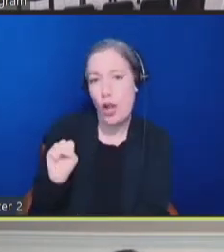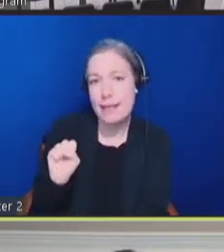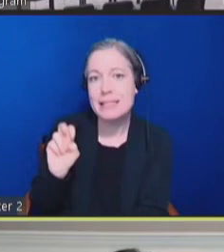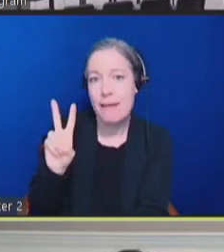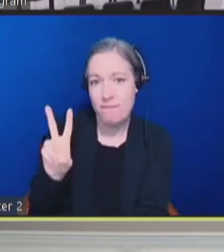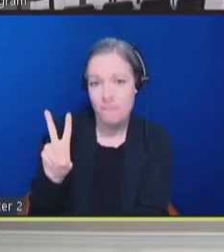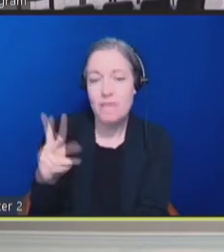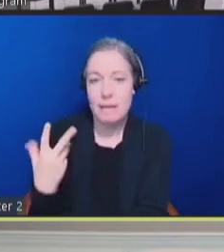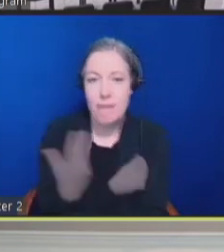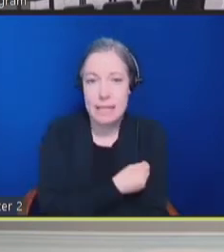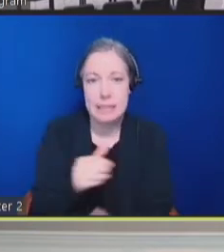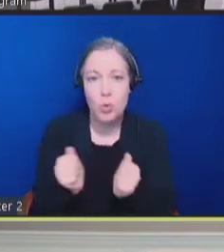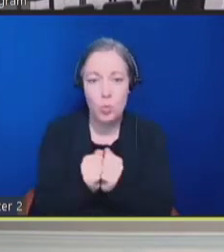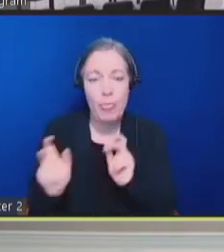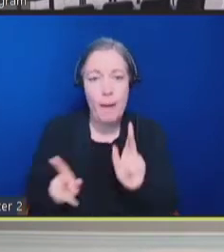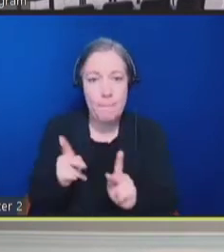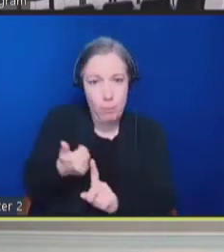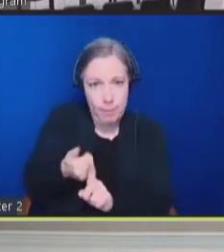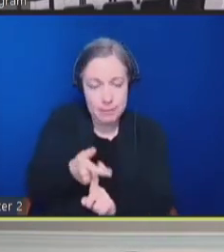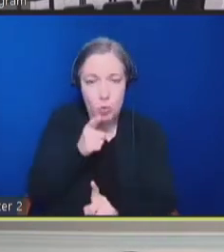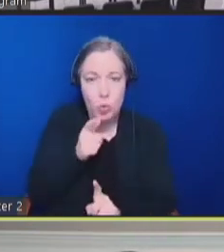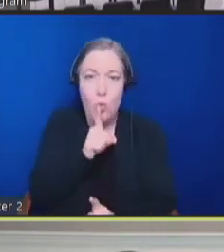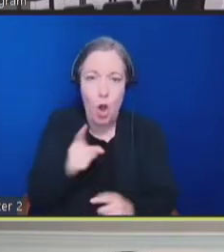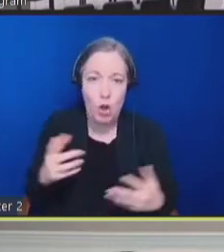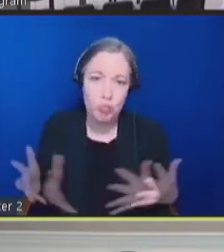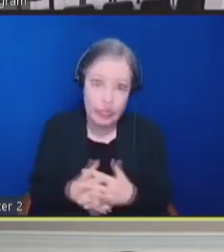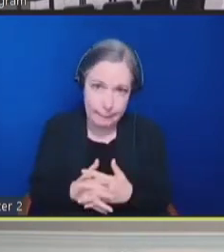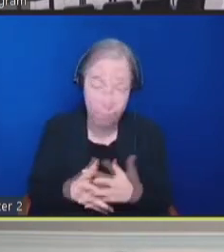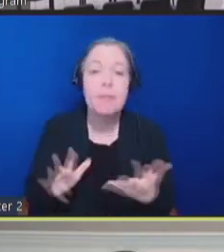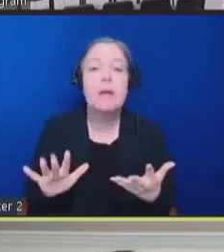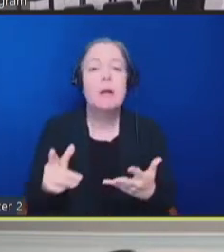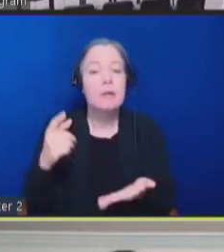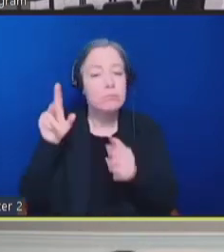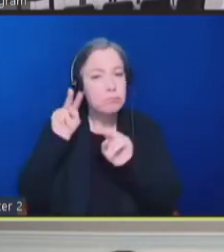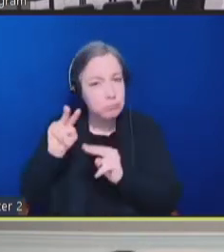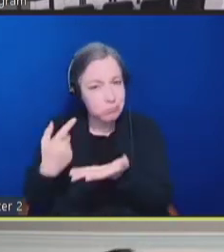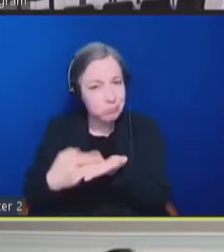people. And look forward to talking more about this tomorrow afternoon.